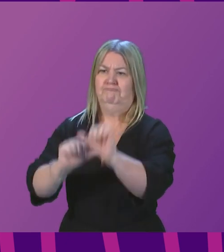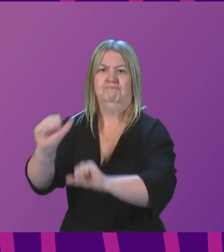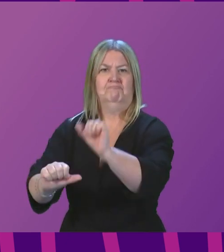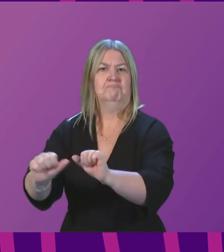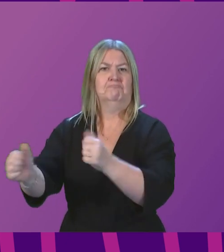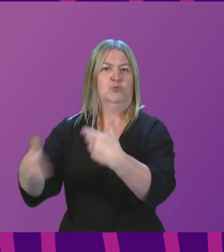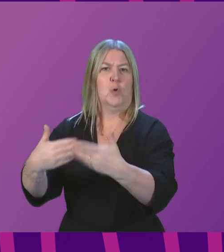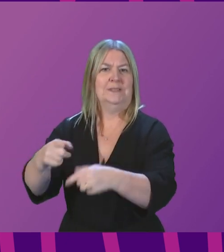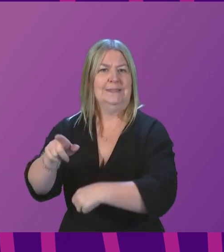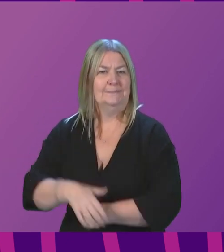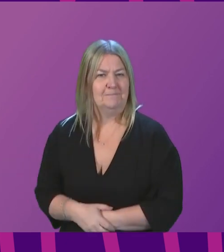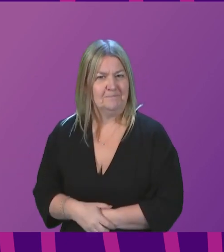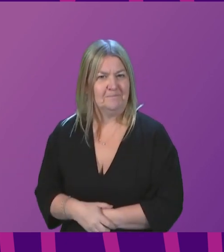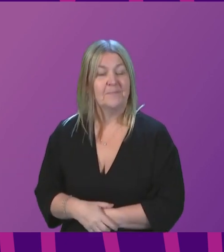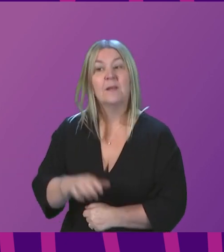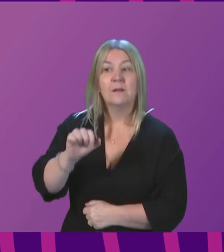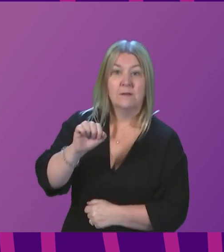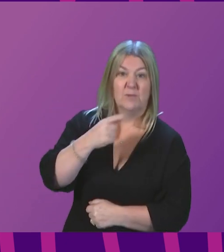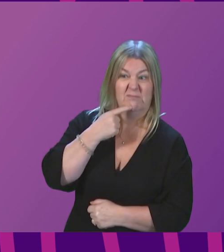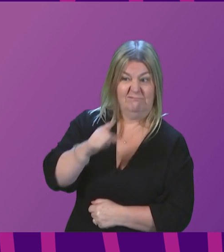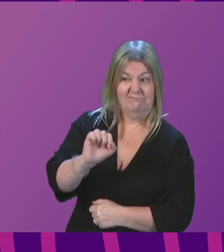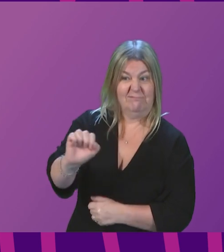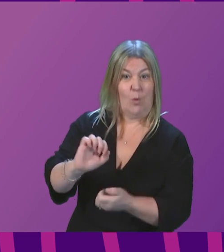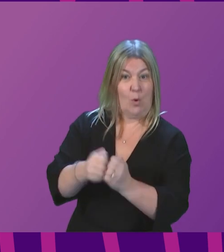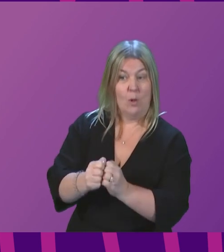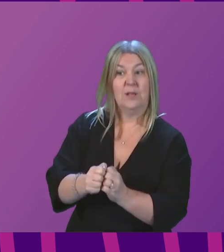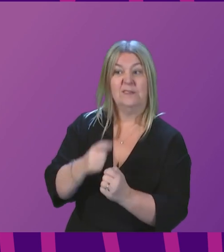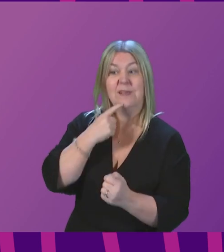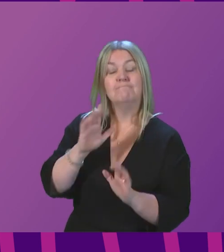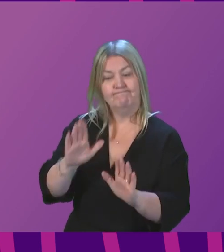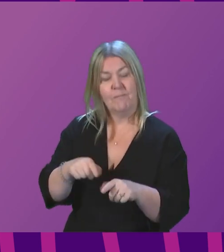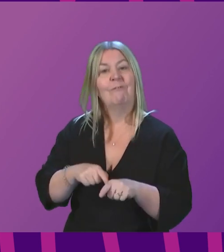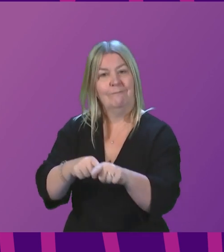colleagues that they obey the rules that are in place when they are in place, and leaves